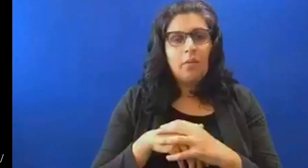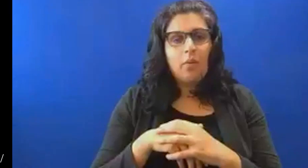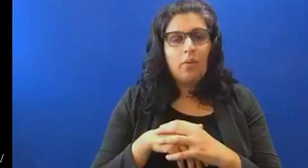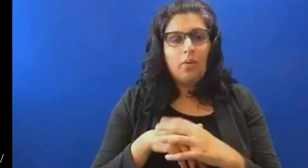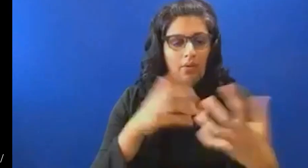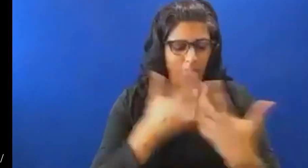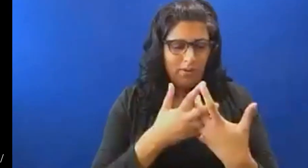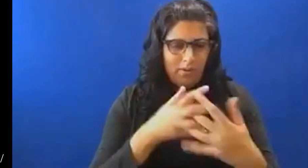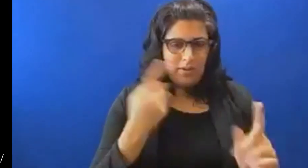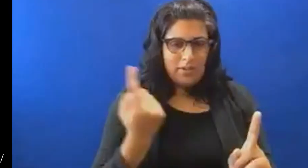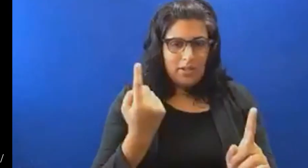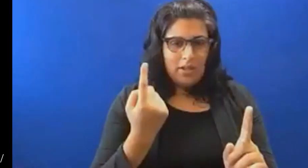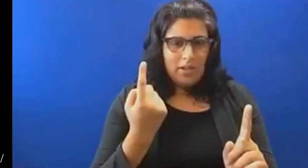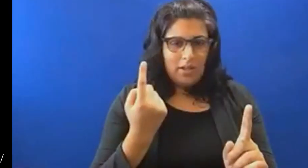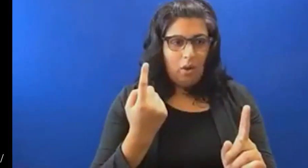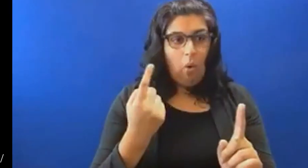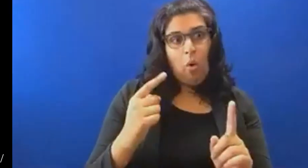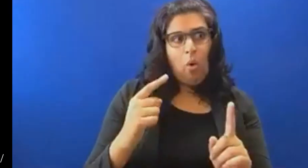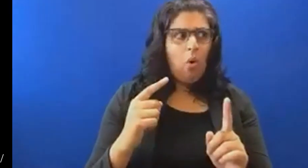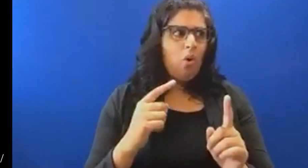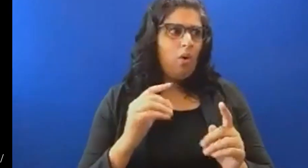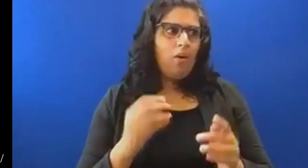an edge or an advantage. But that's just not true.